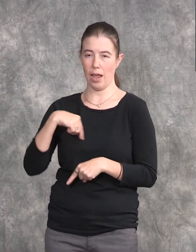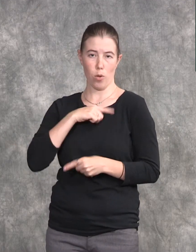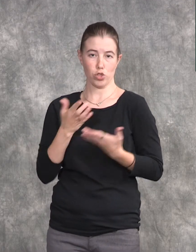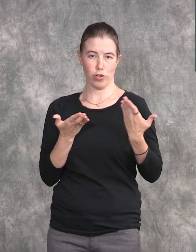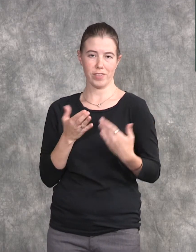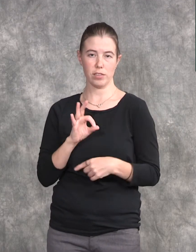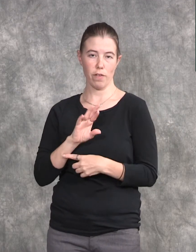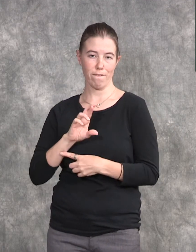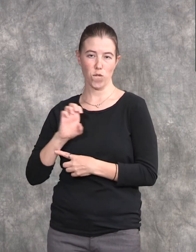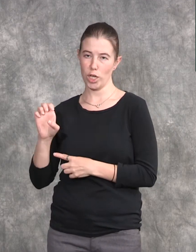and our services are free.